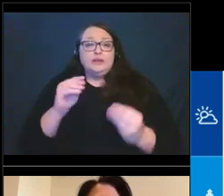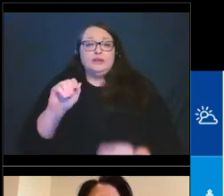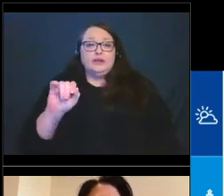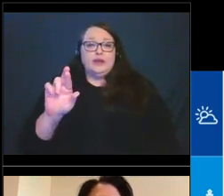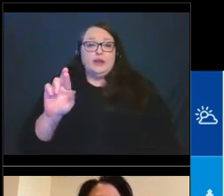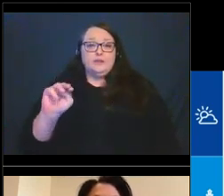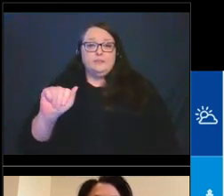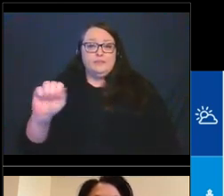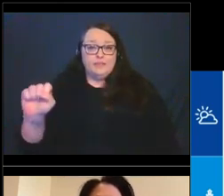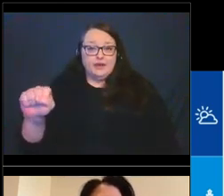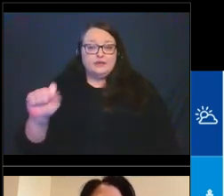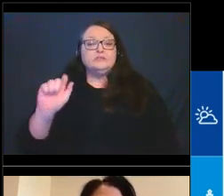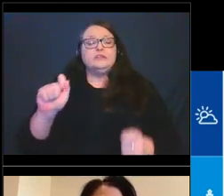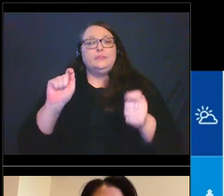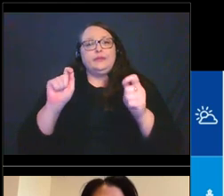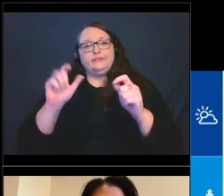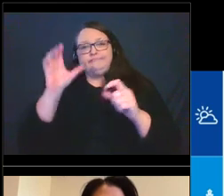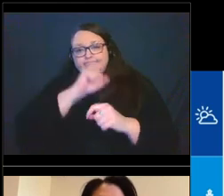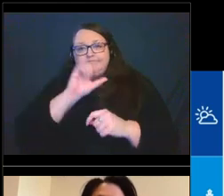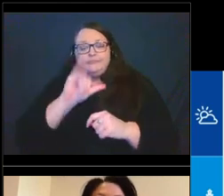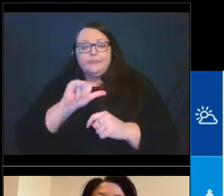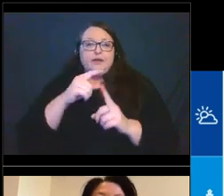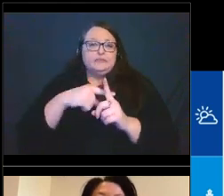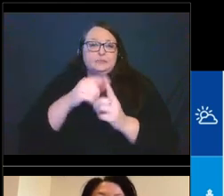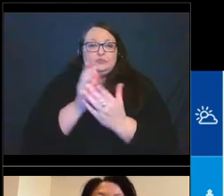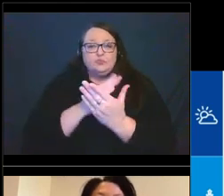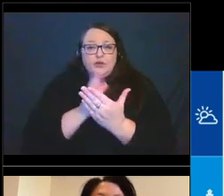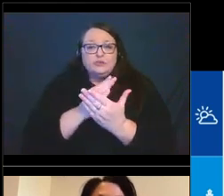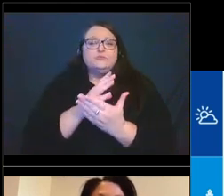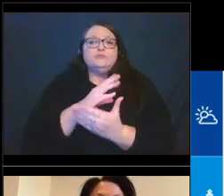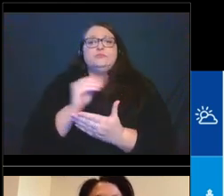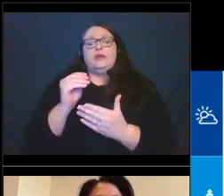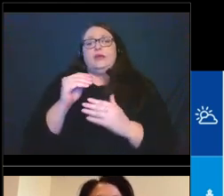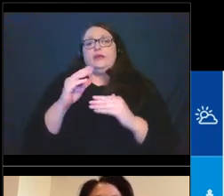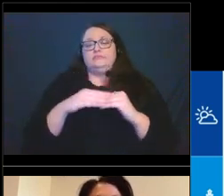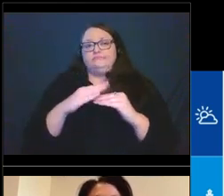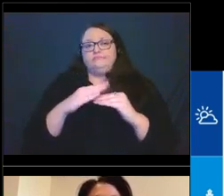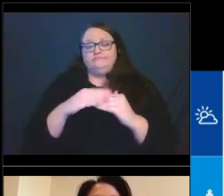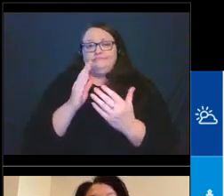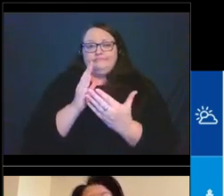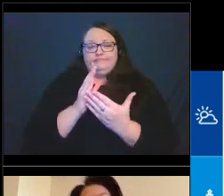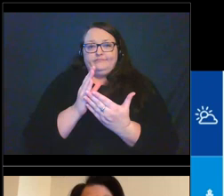temperature ranges and minimum temperatures. In order to be consistent across the Contiguous US